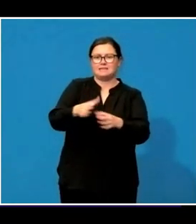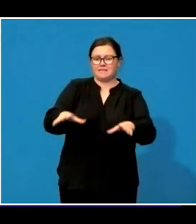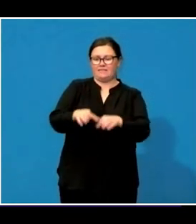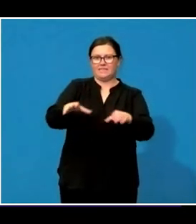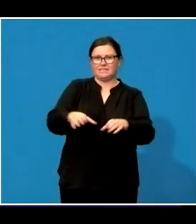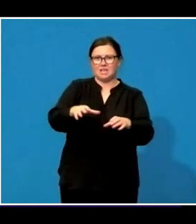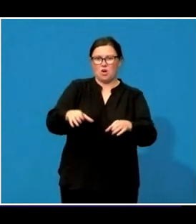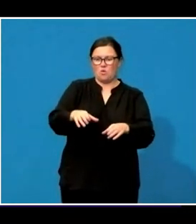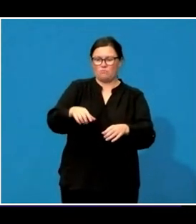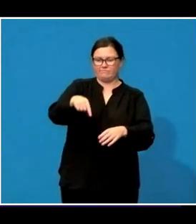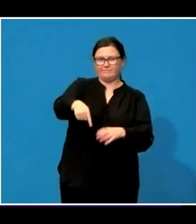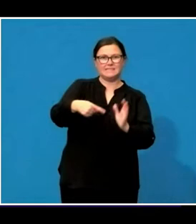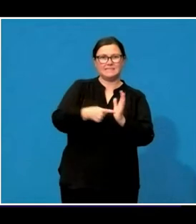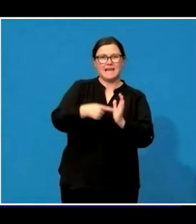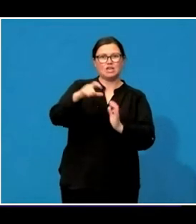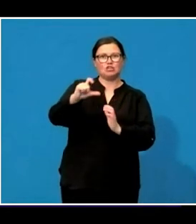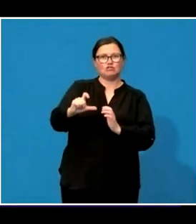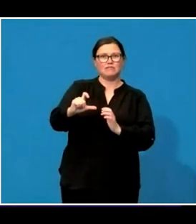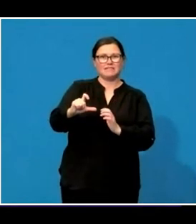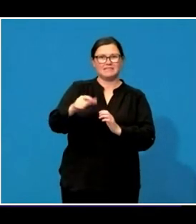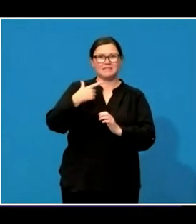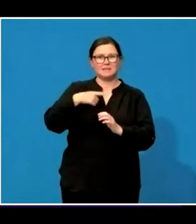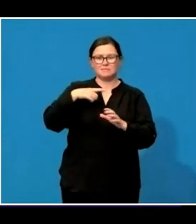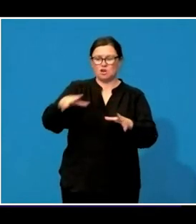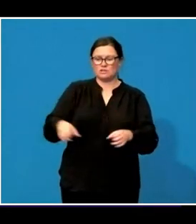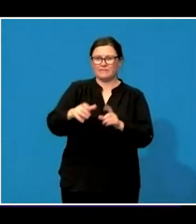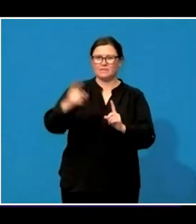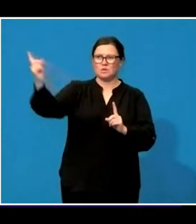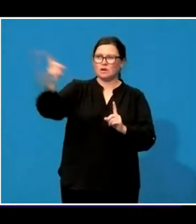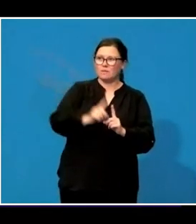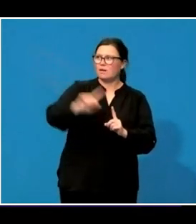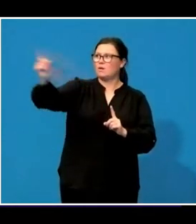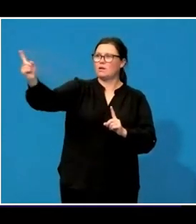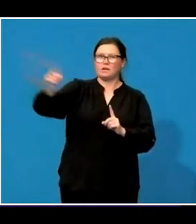Creek because of the intermittent service delivery, and the local ACCHO - which was the